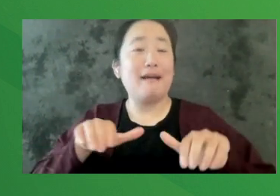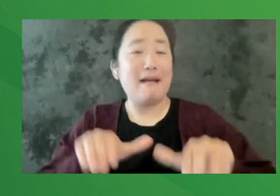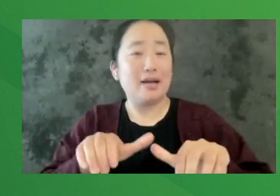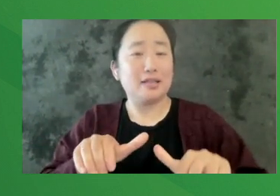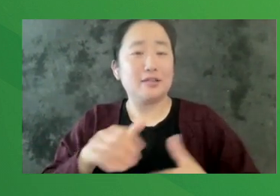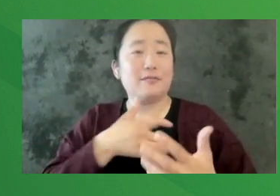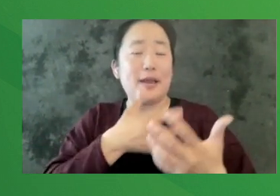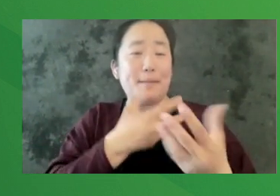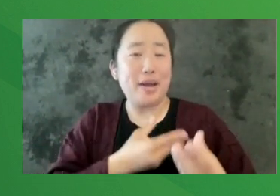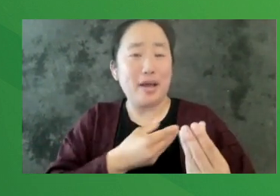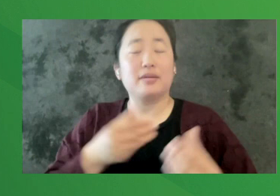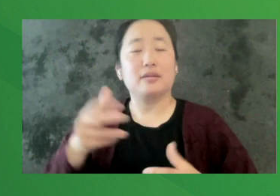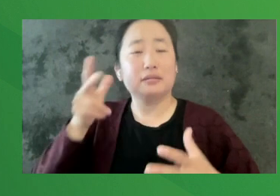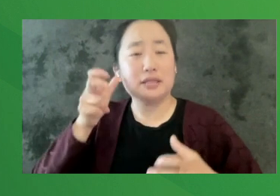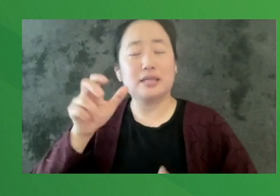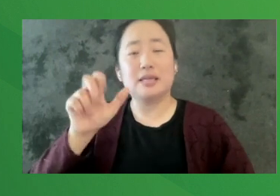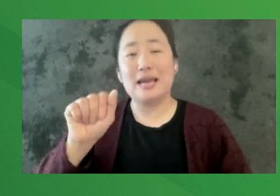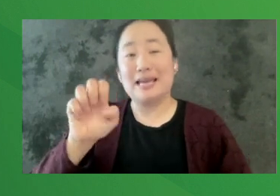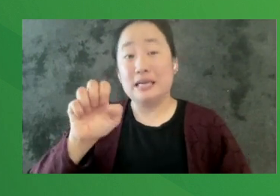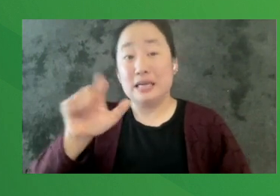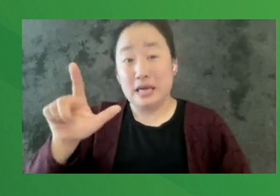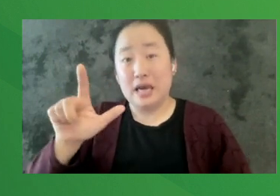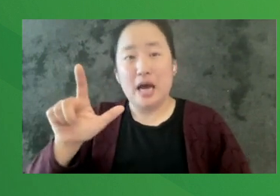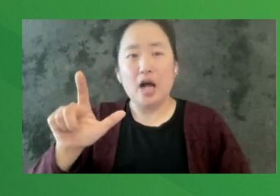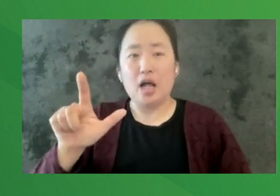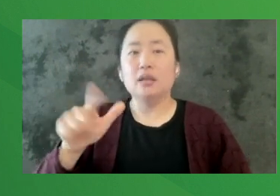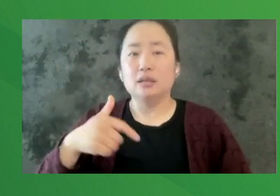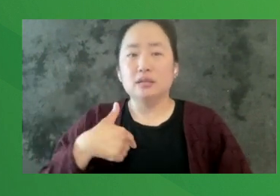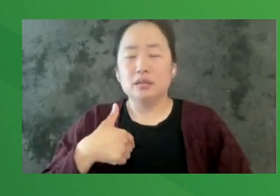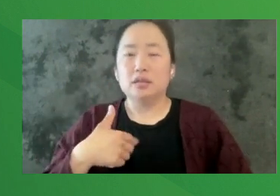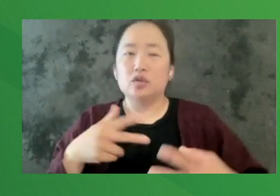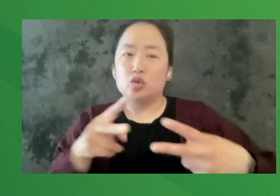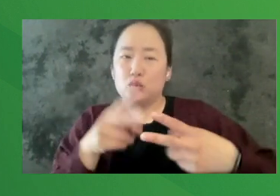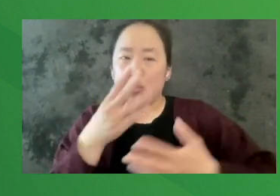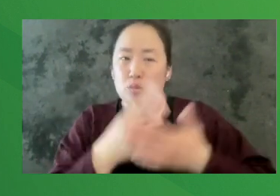I'm not gonna cover a lot of it today, but we're gonna kind of go over that. And so when you think